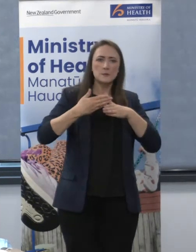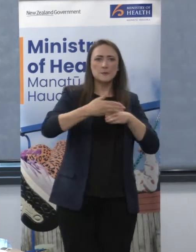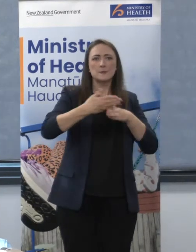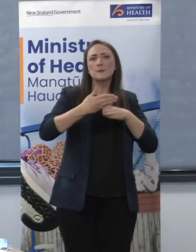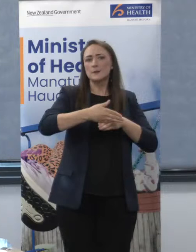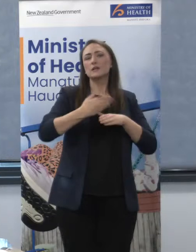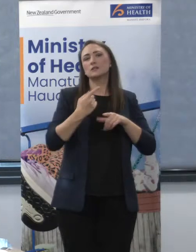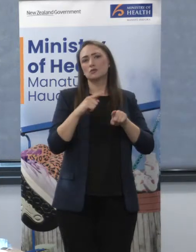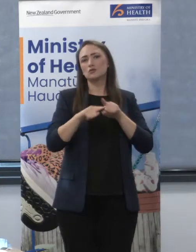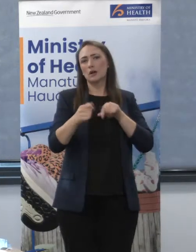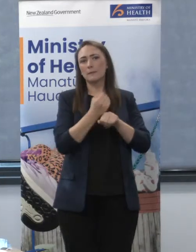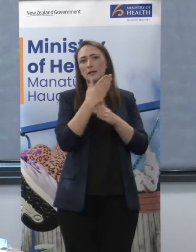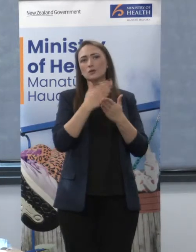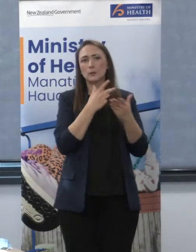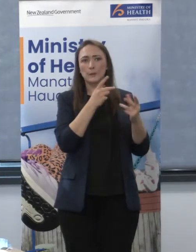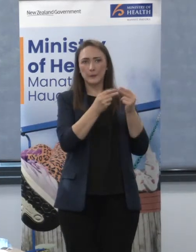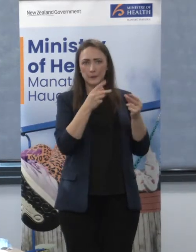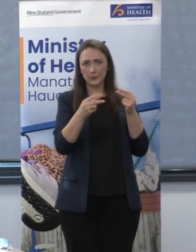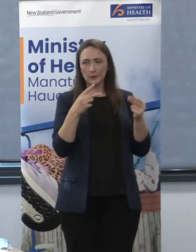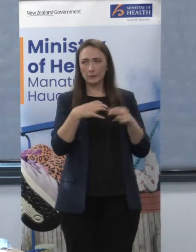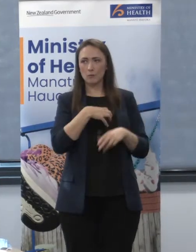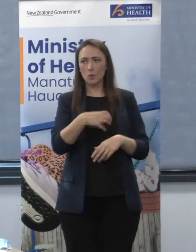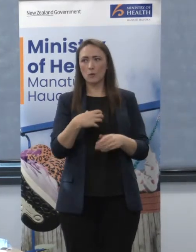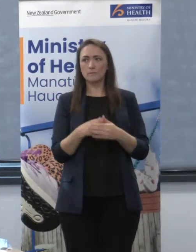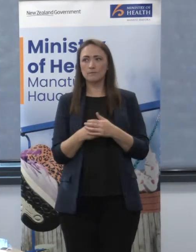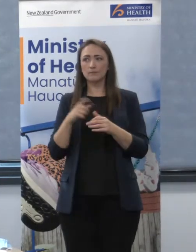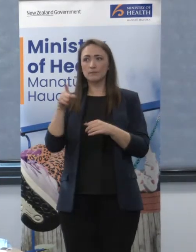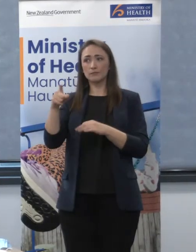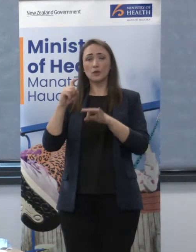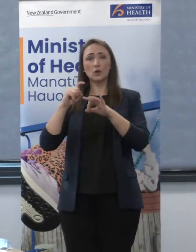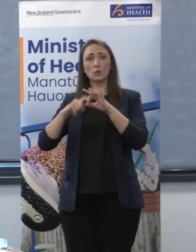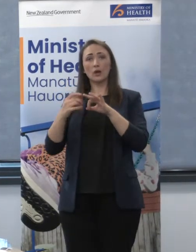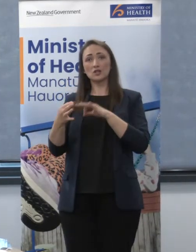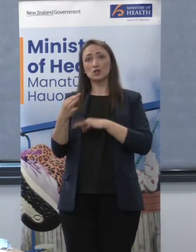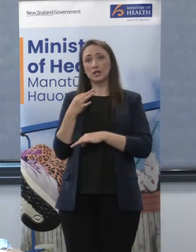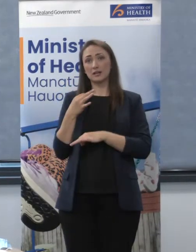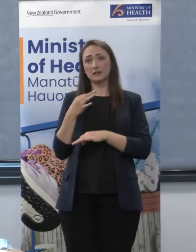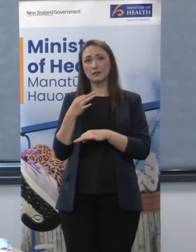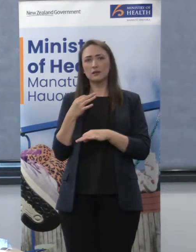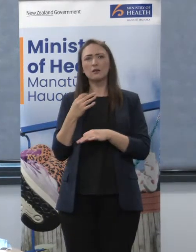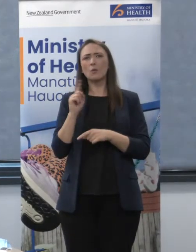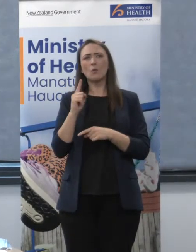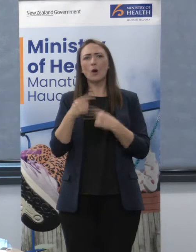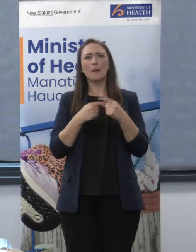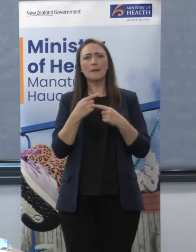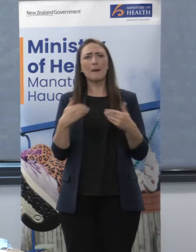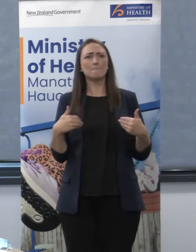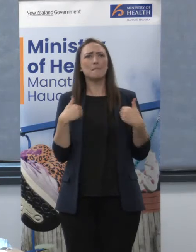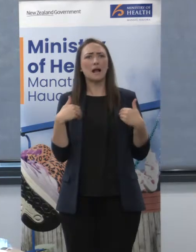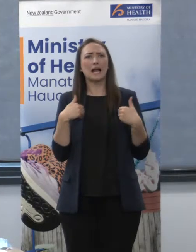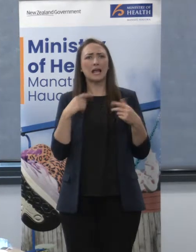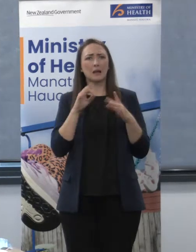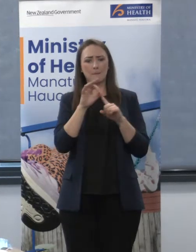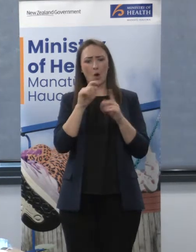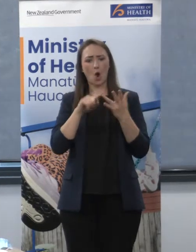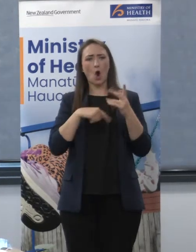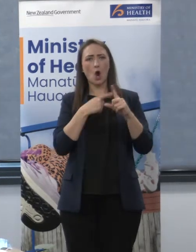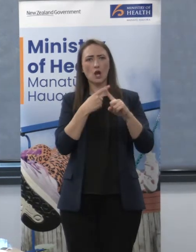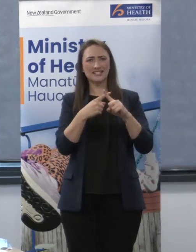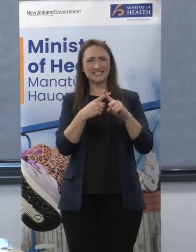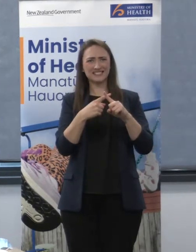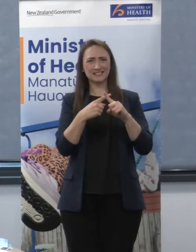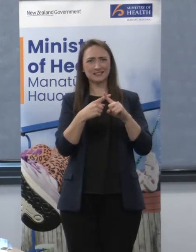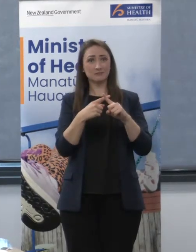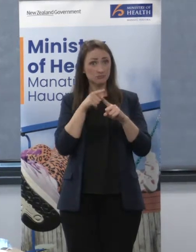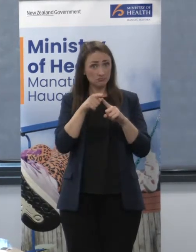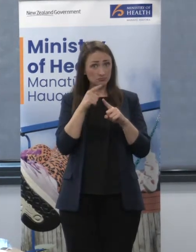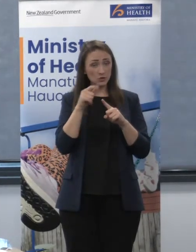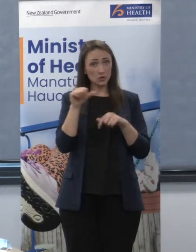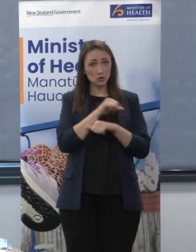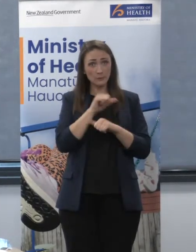those gaps.